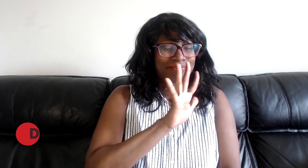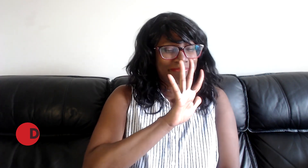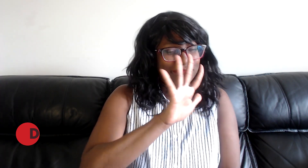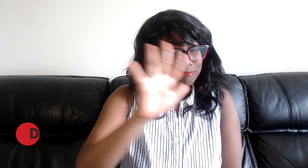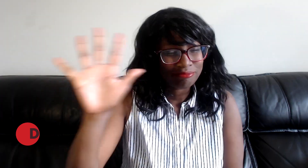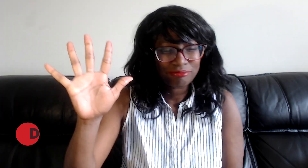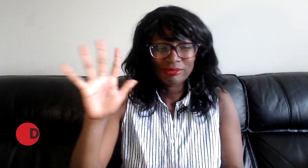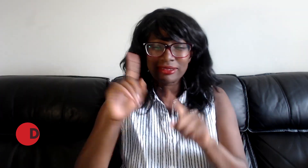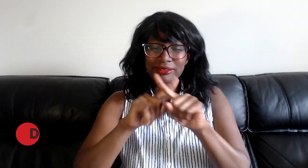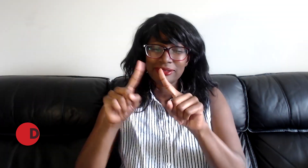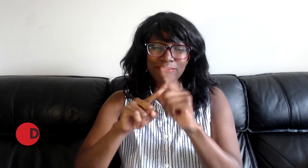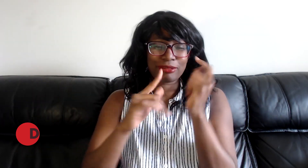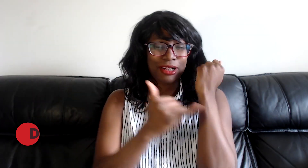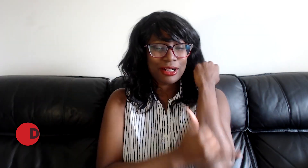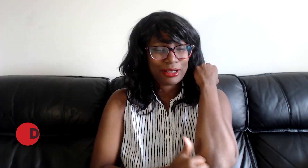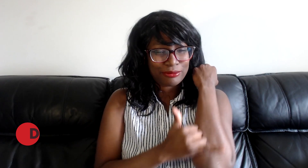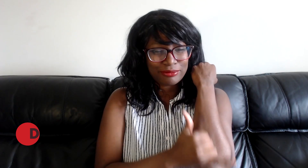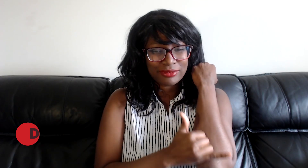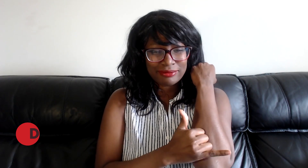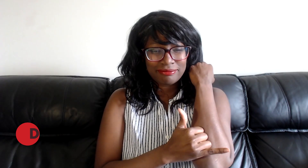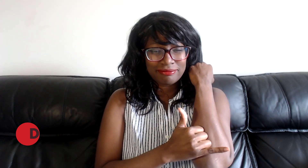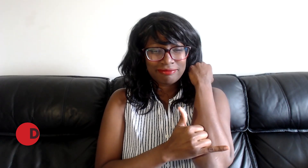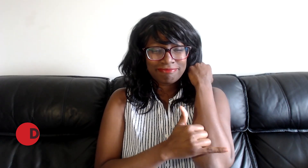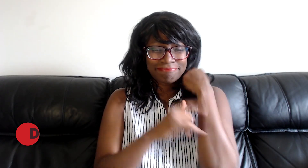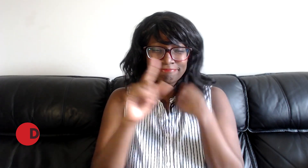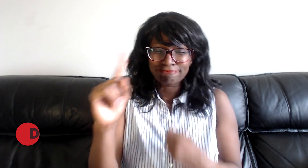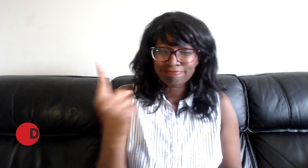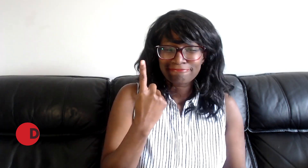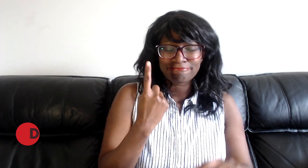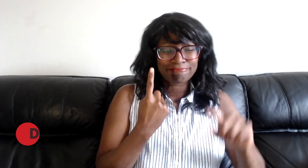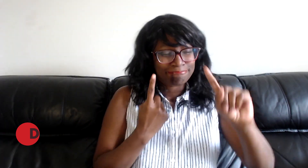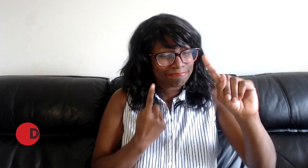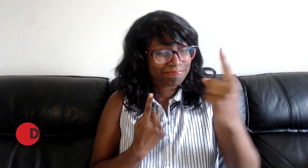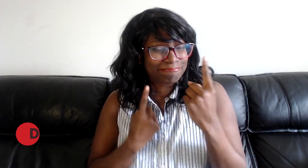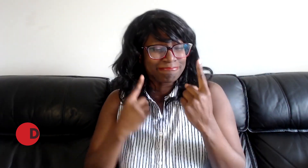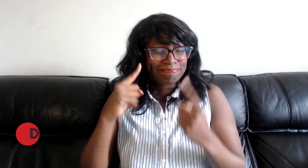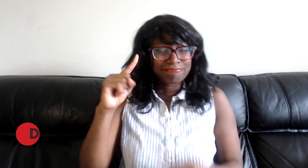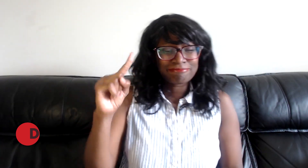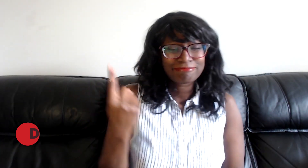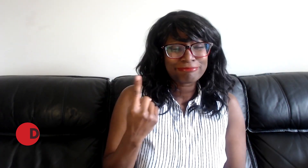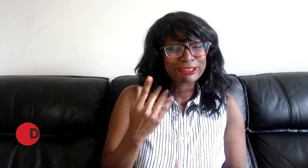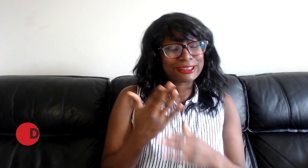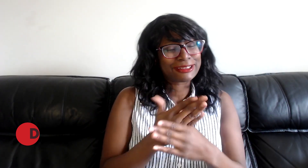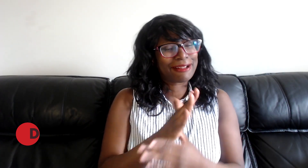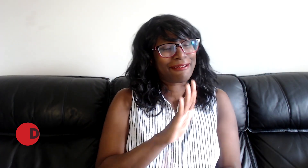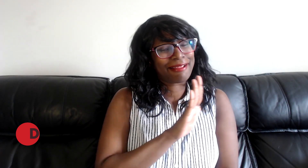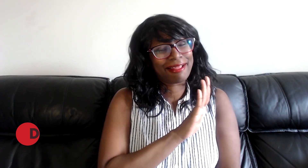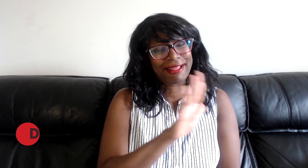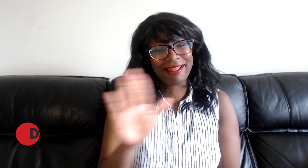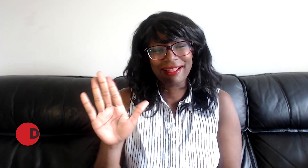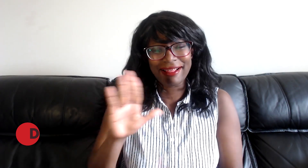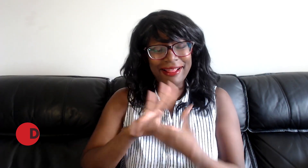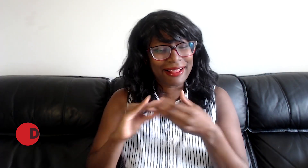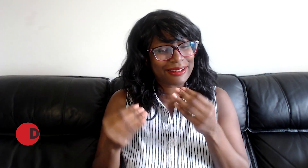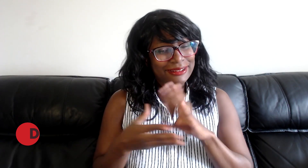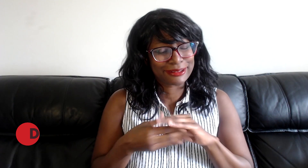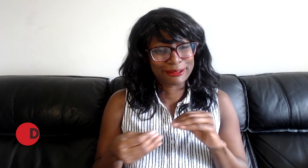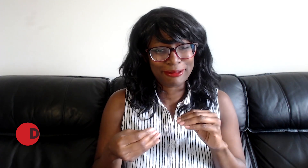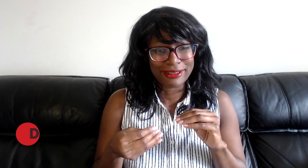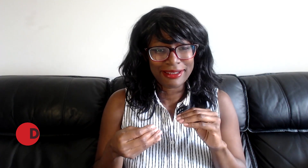from different countries; they would come up to us and share their stories.